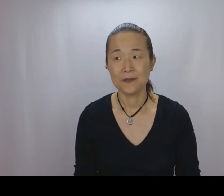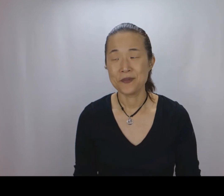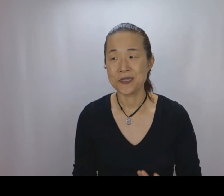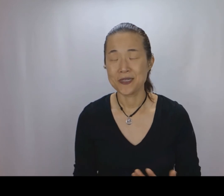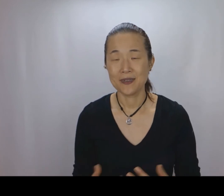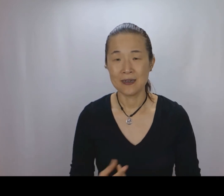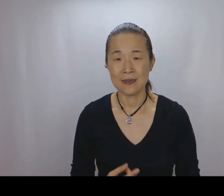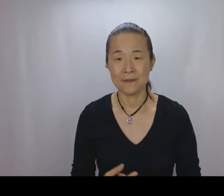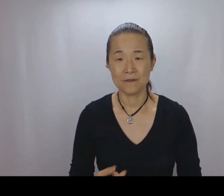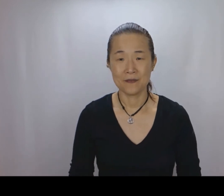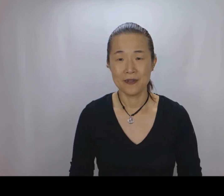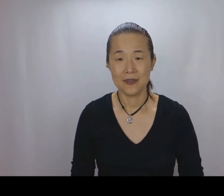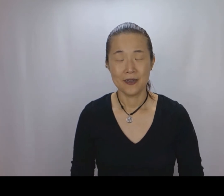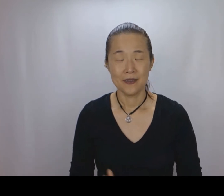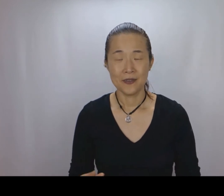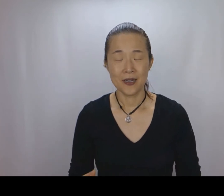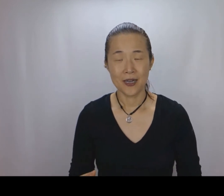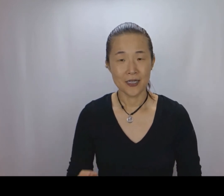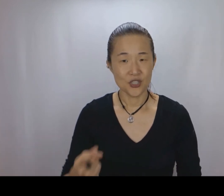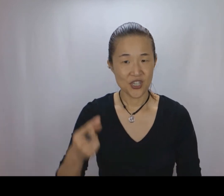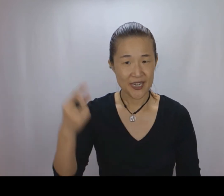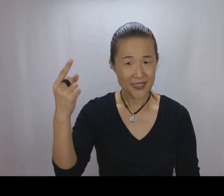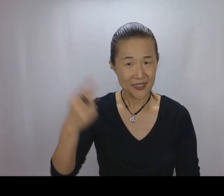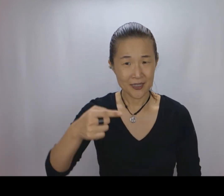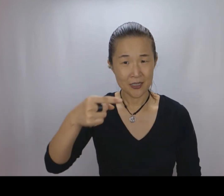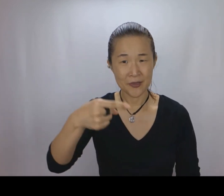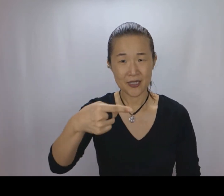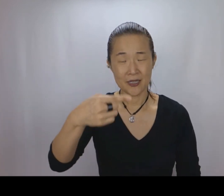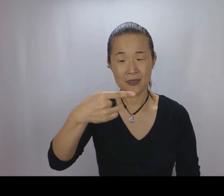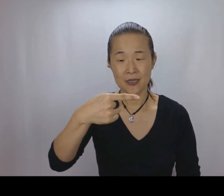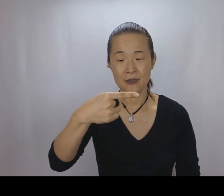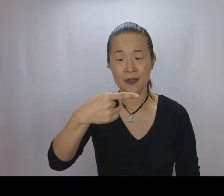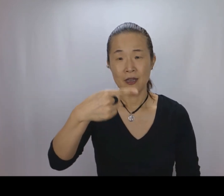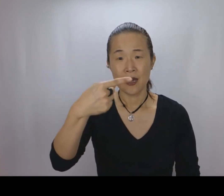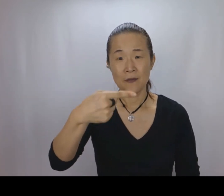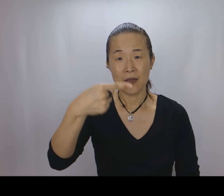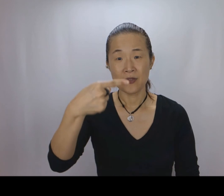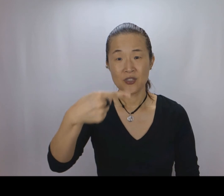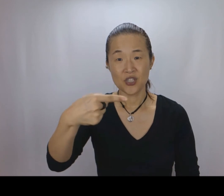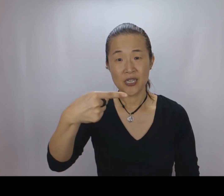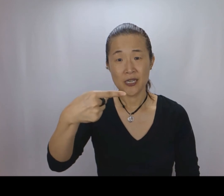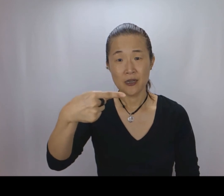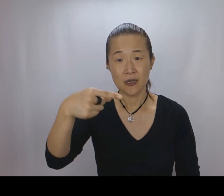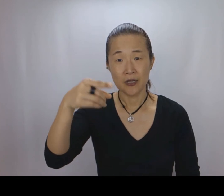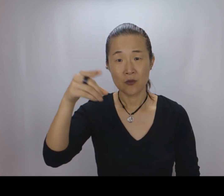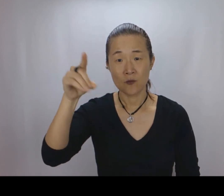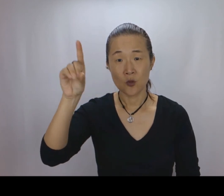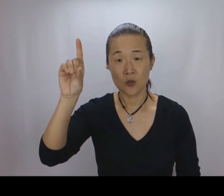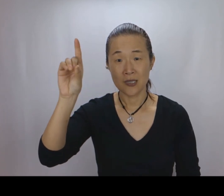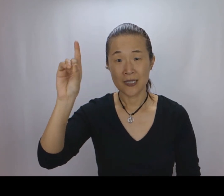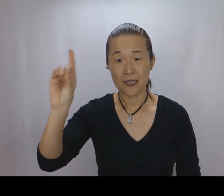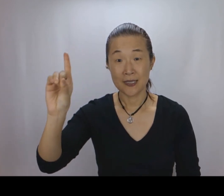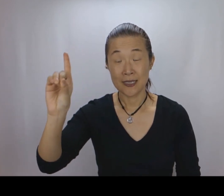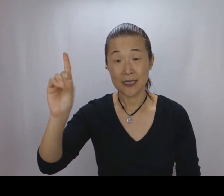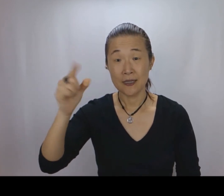But you can kind of cheat a little bit, and then of having "G" and then roll into "D"